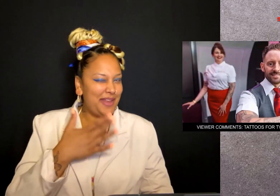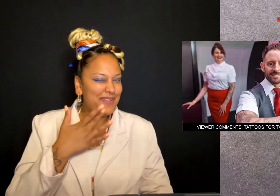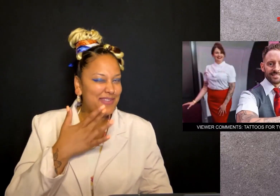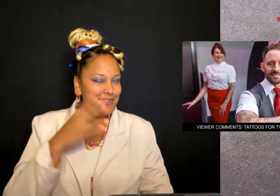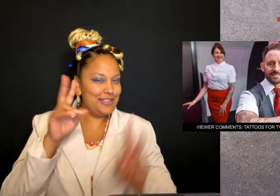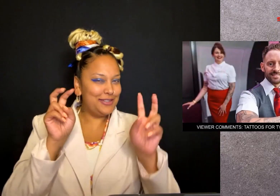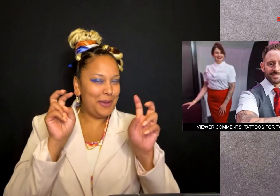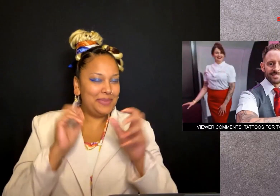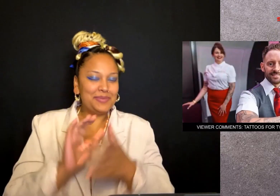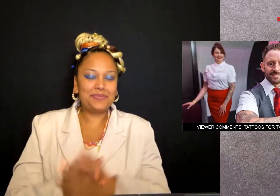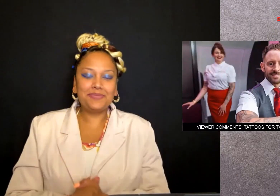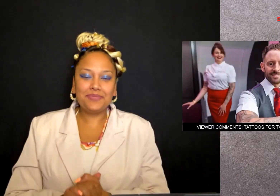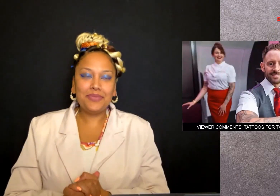this is my favorite topic today